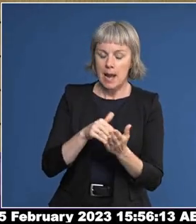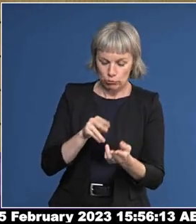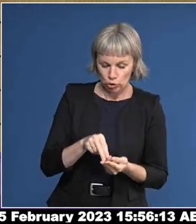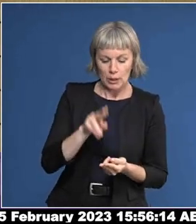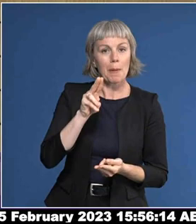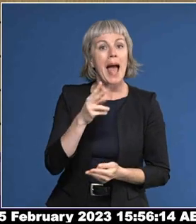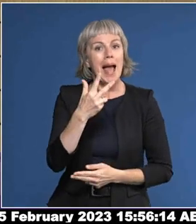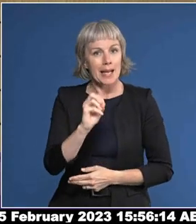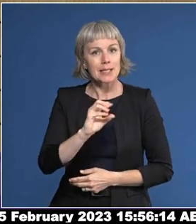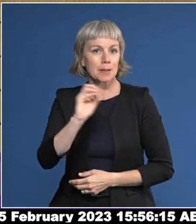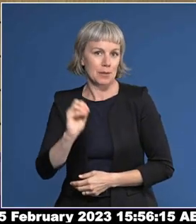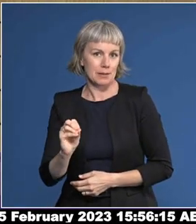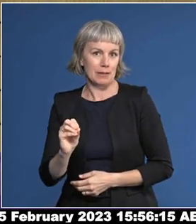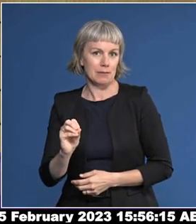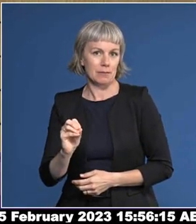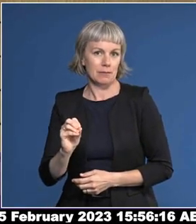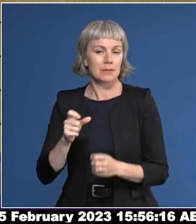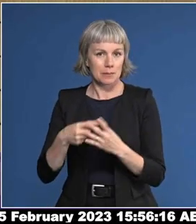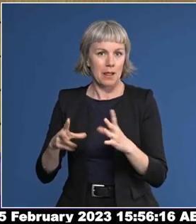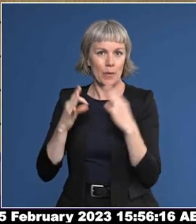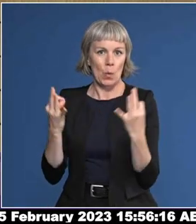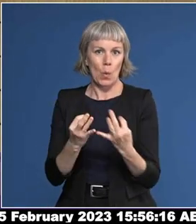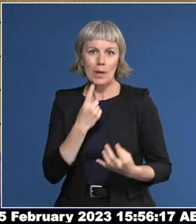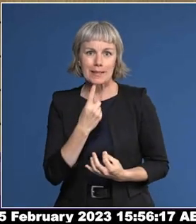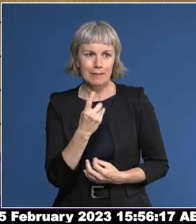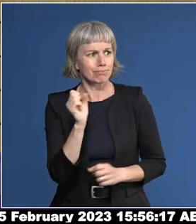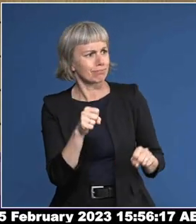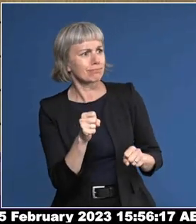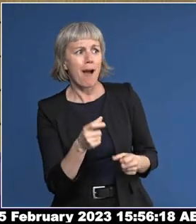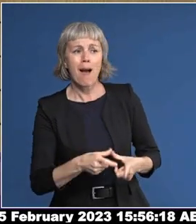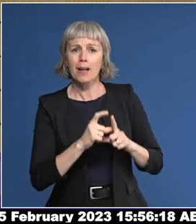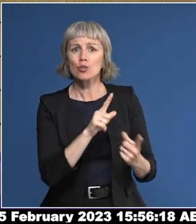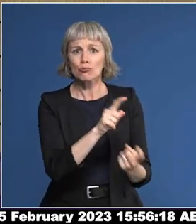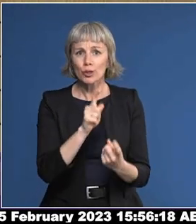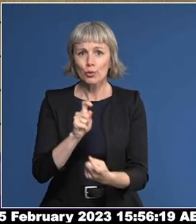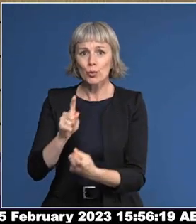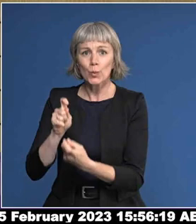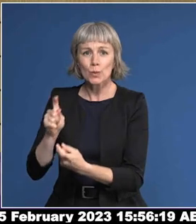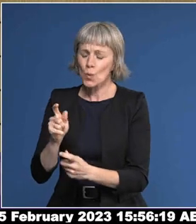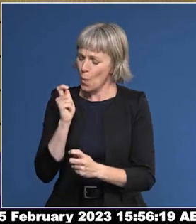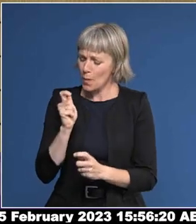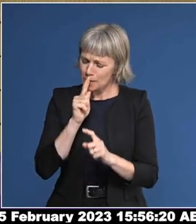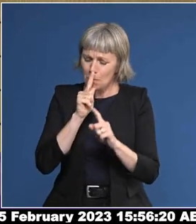But the key group, I think, that disability service providers are saying they find it almost impossible to get are allied health.